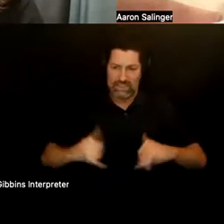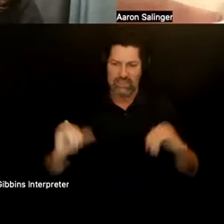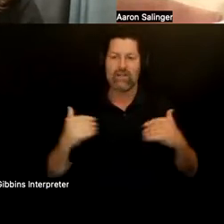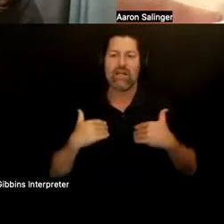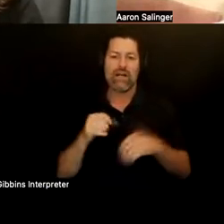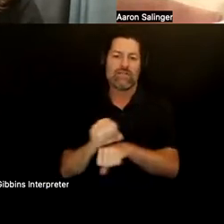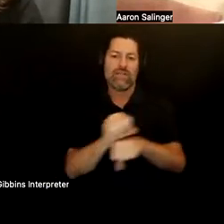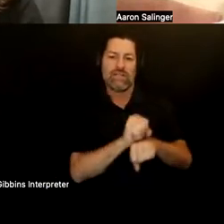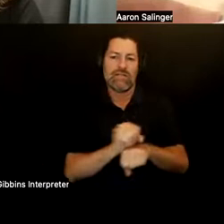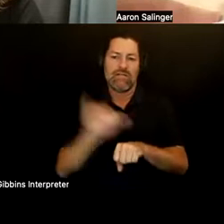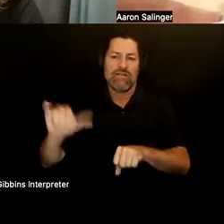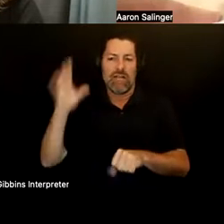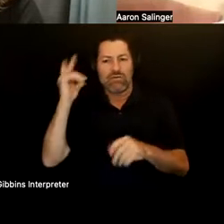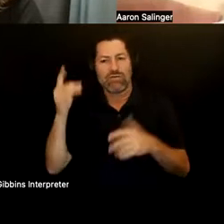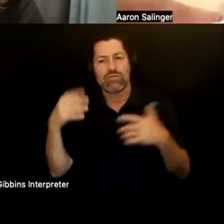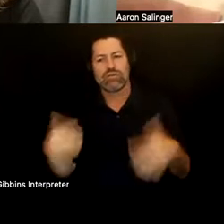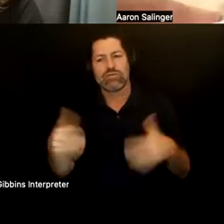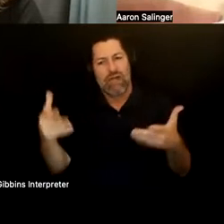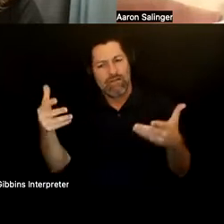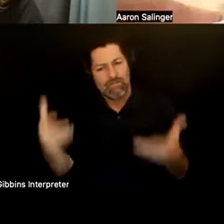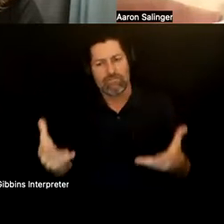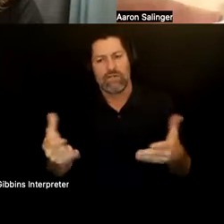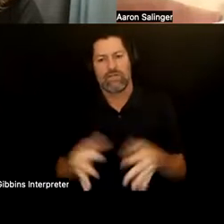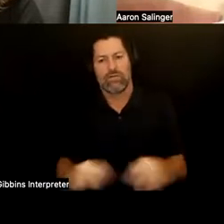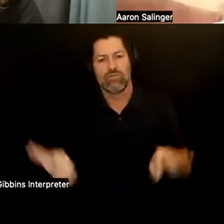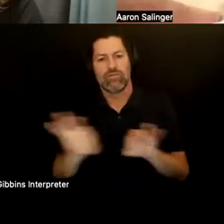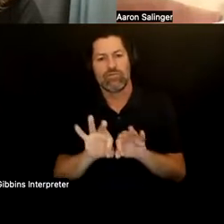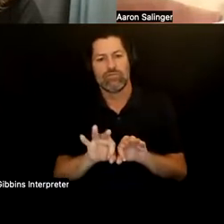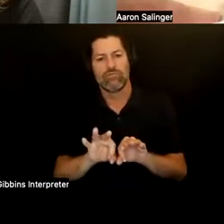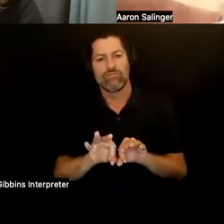19:48:16 So in my hagata. This is my personal hogada that I put together for my family.